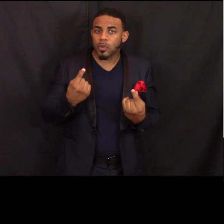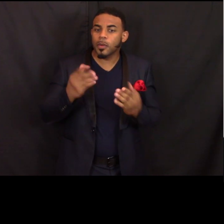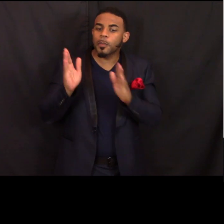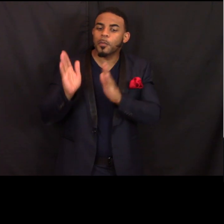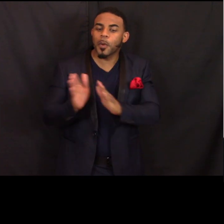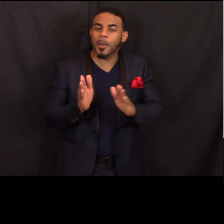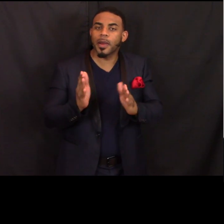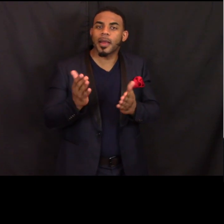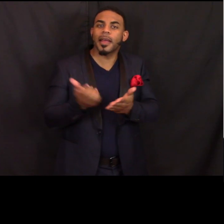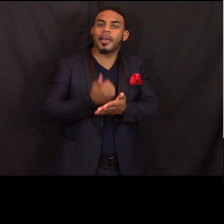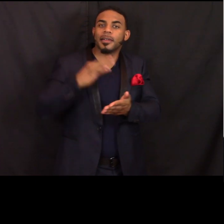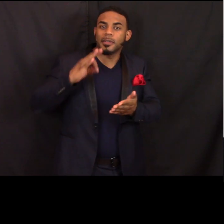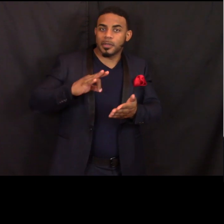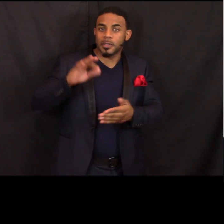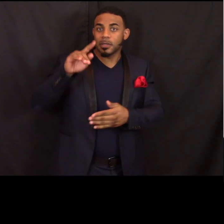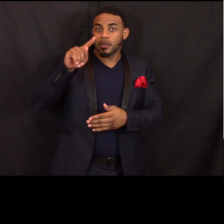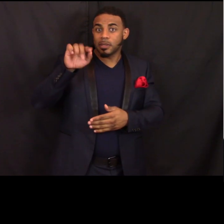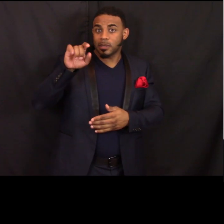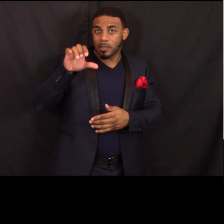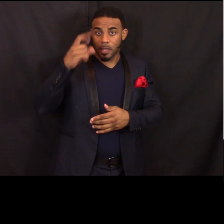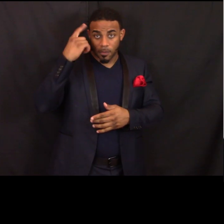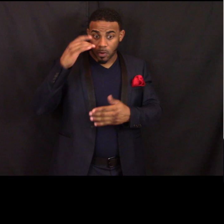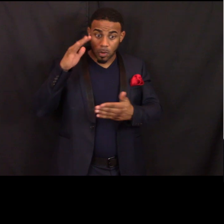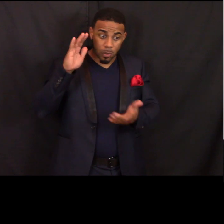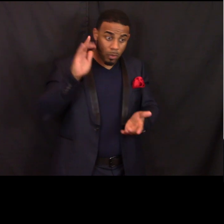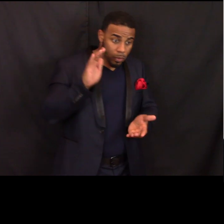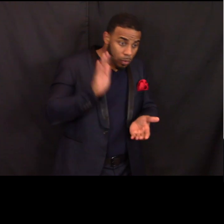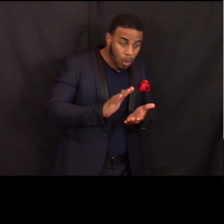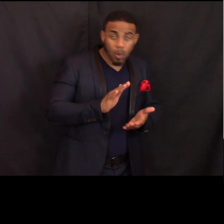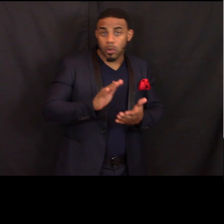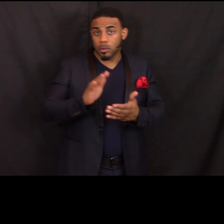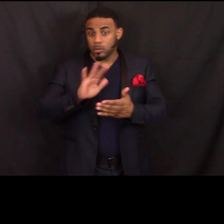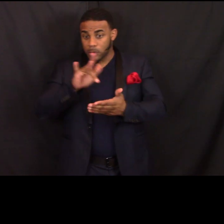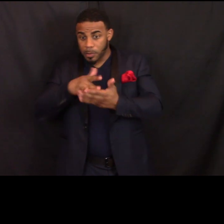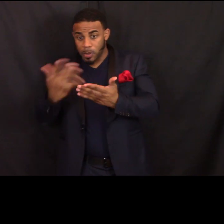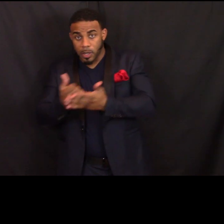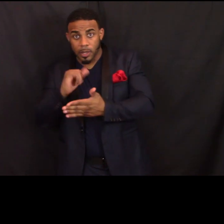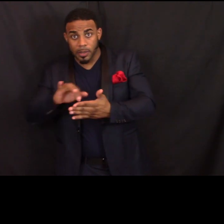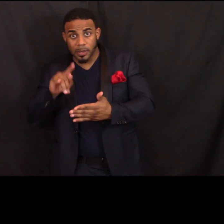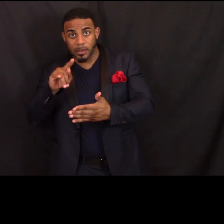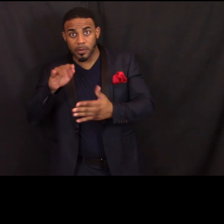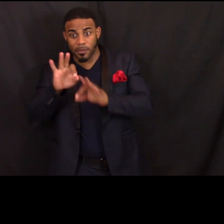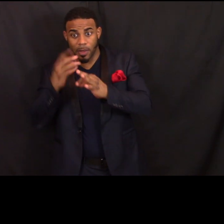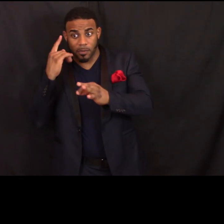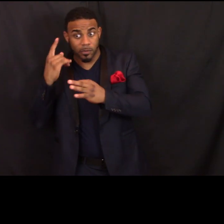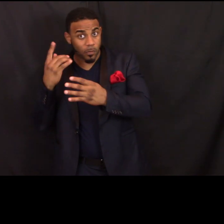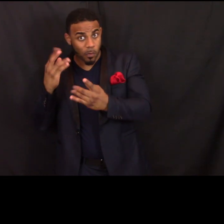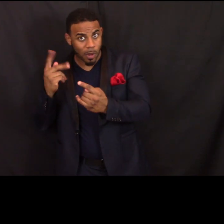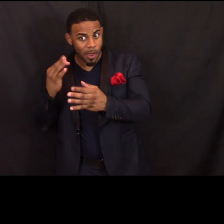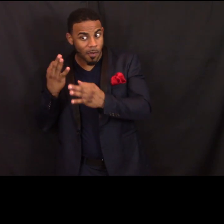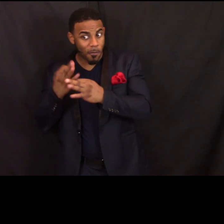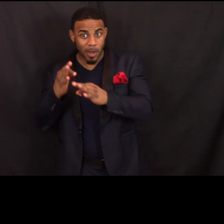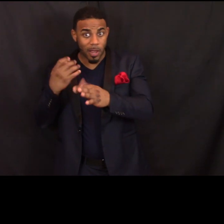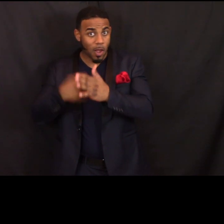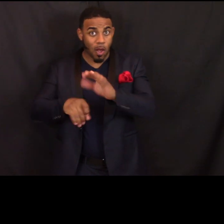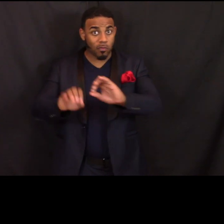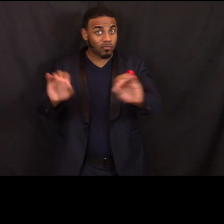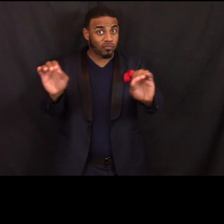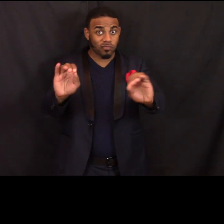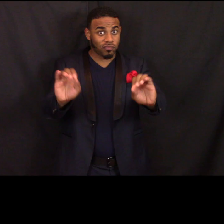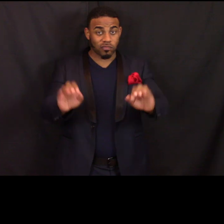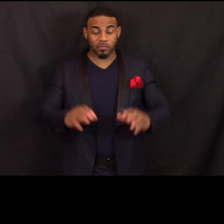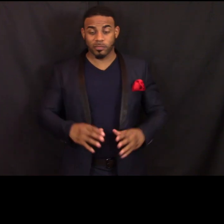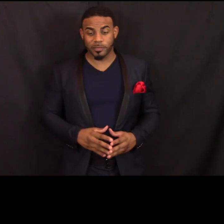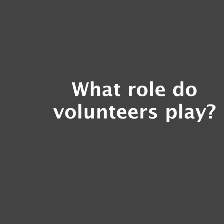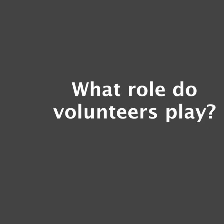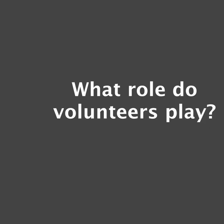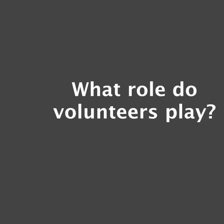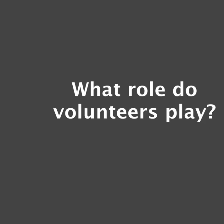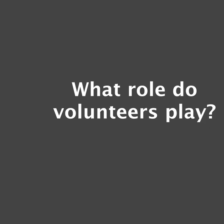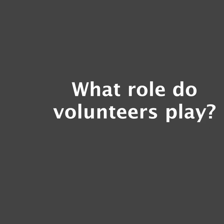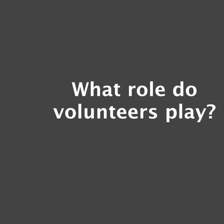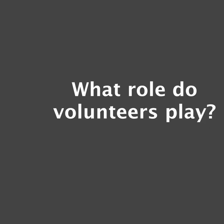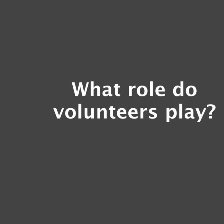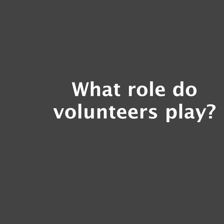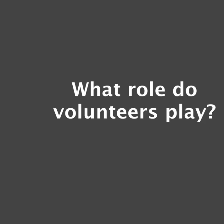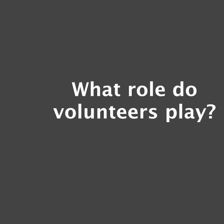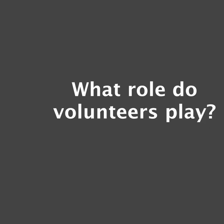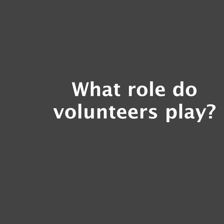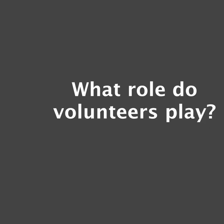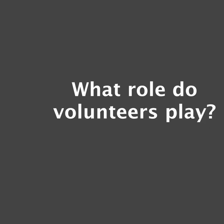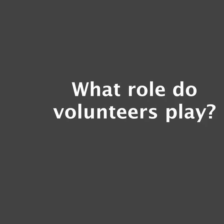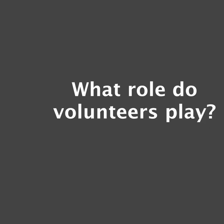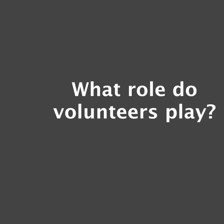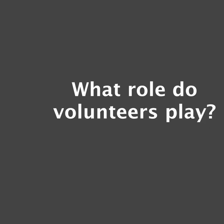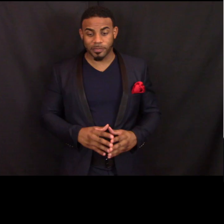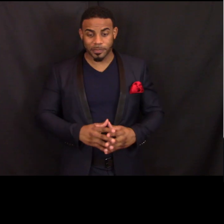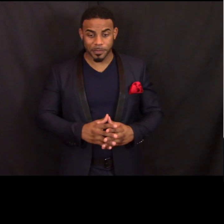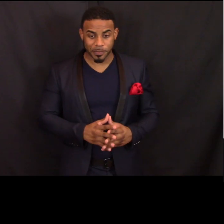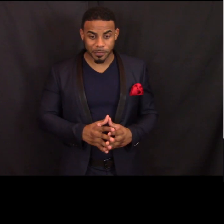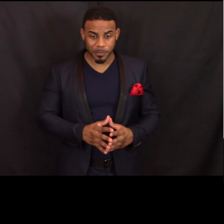for low and middle income families for free.